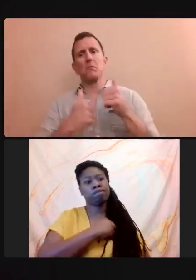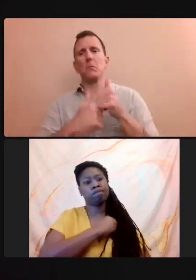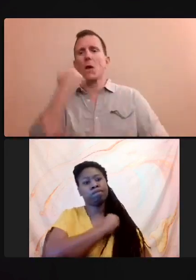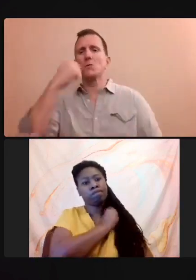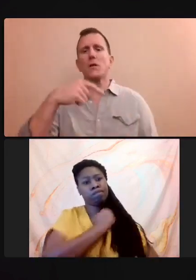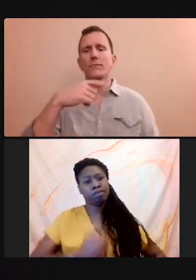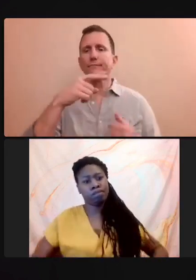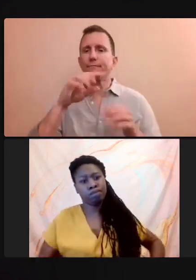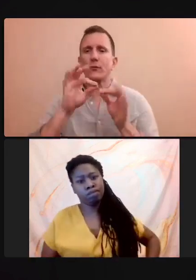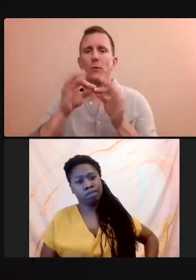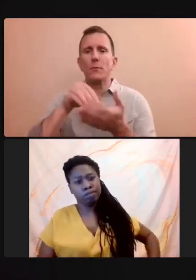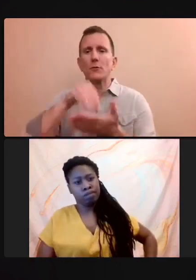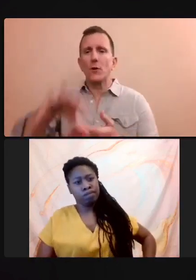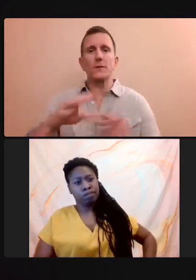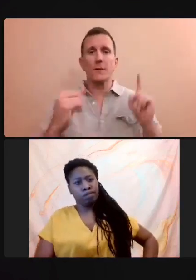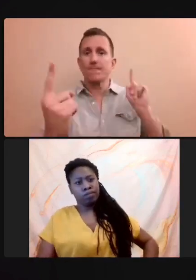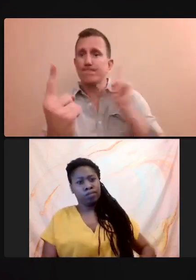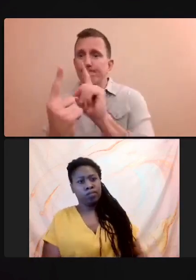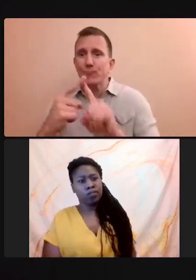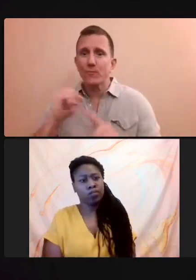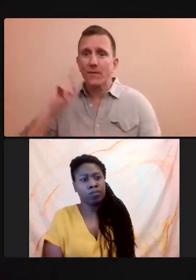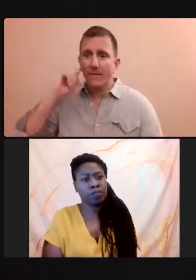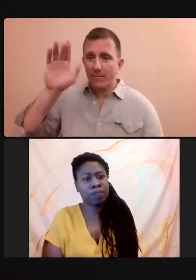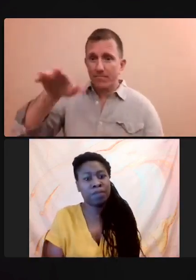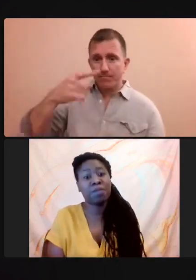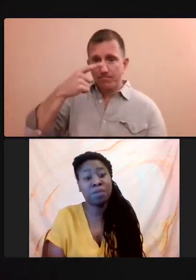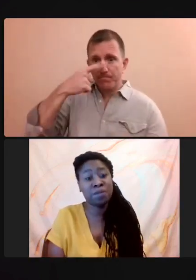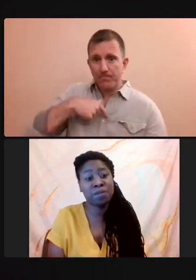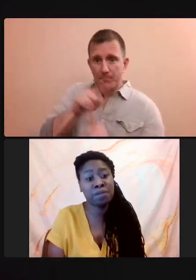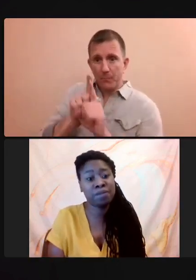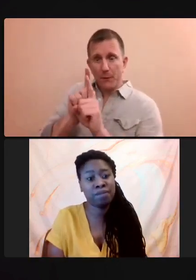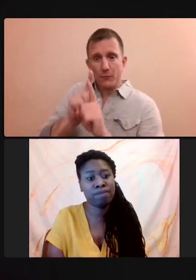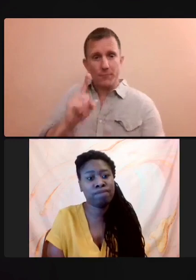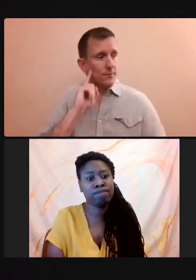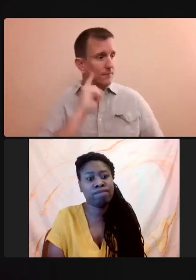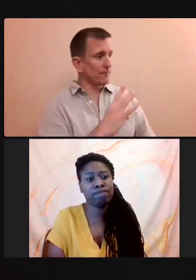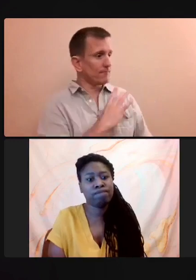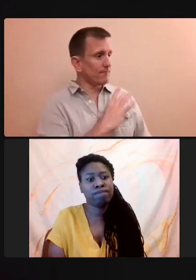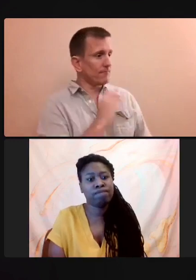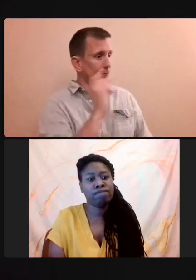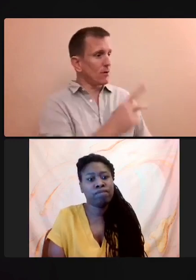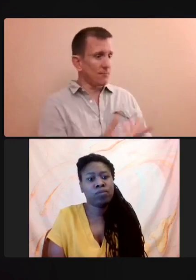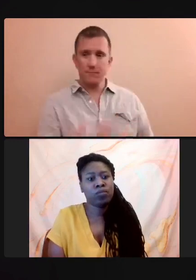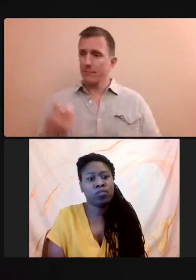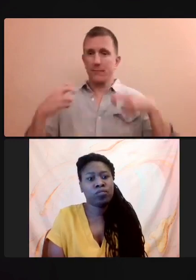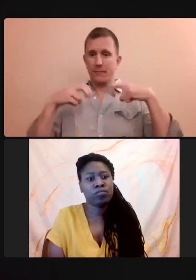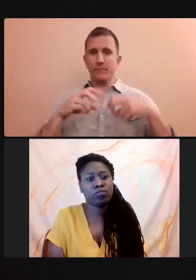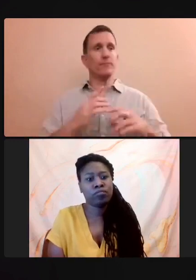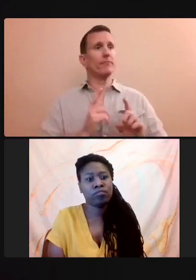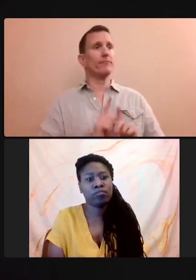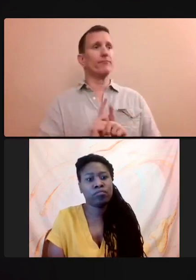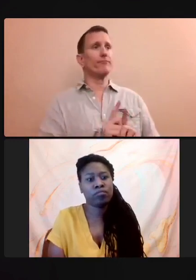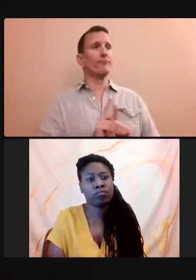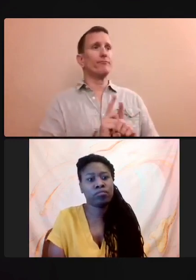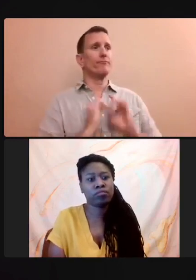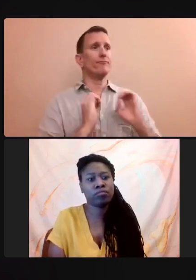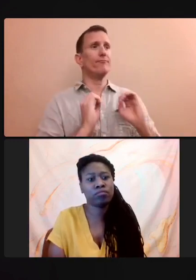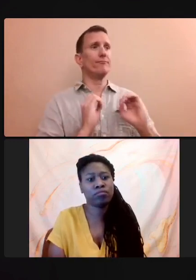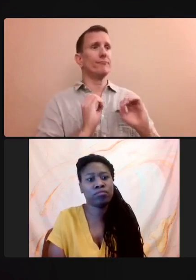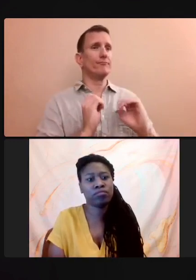So we also have to think of the of the the the focus, which is the consumers. Right at the end of the day, as a consumer